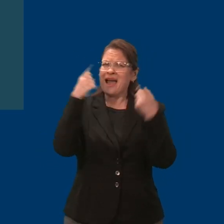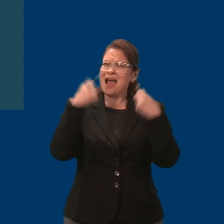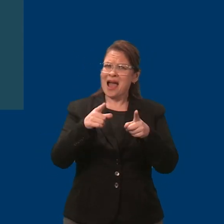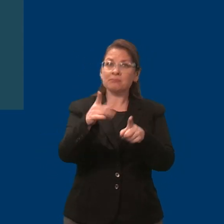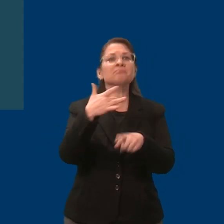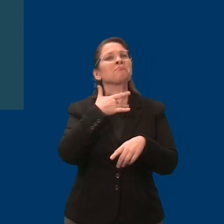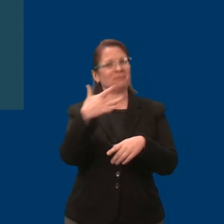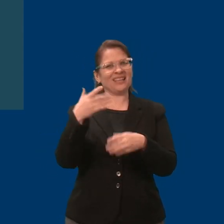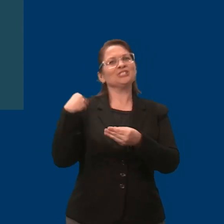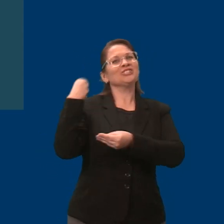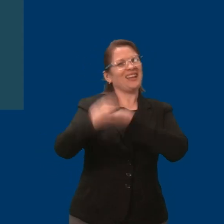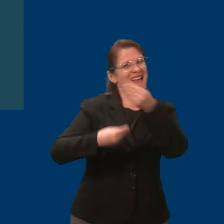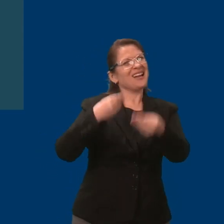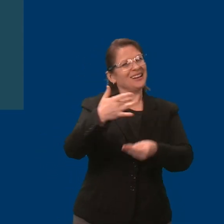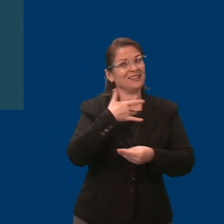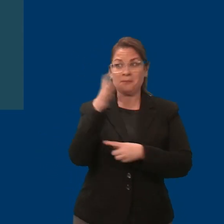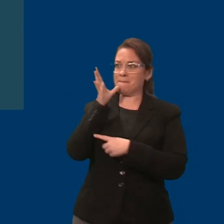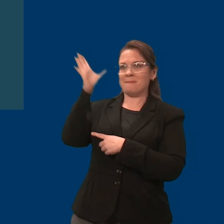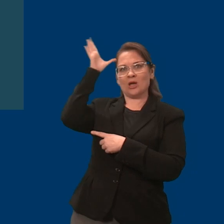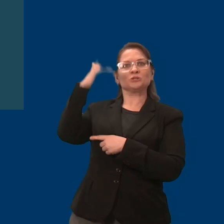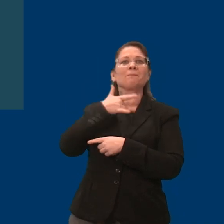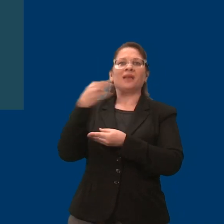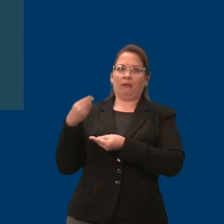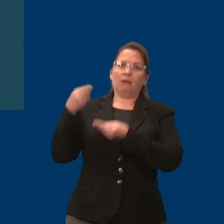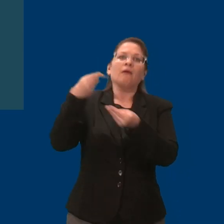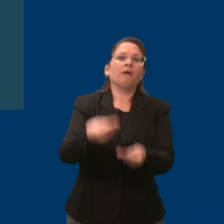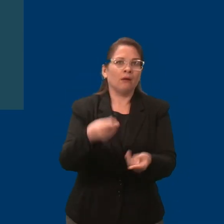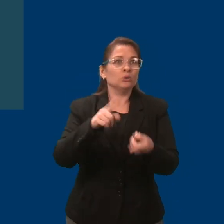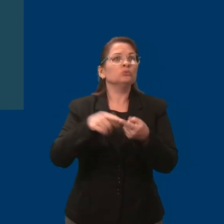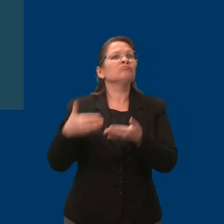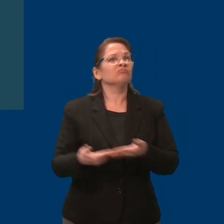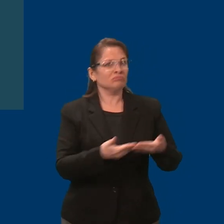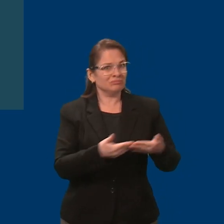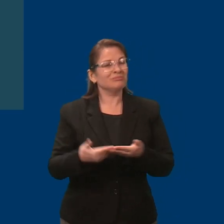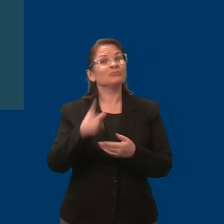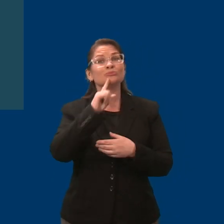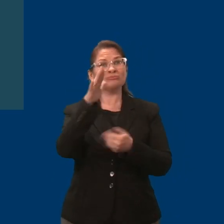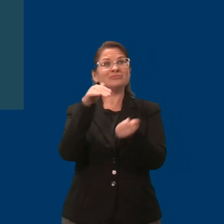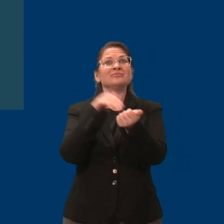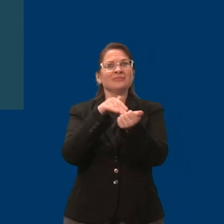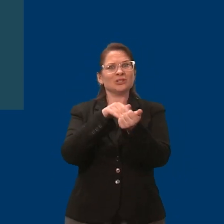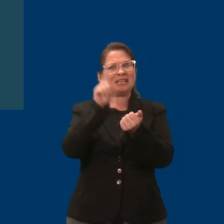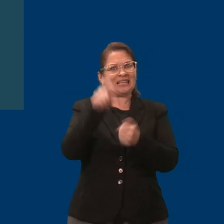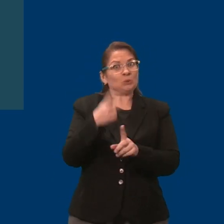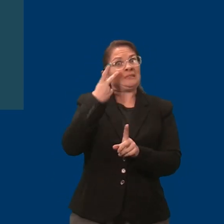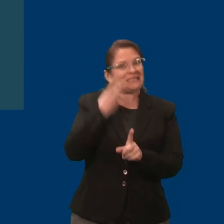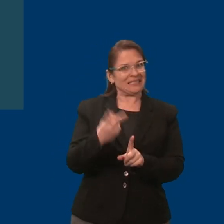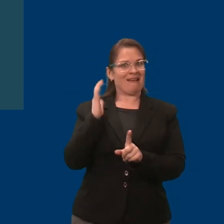Doctors can diagnose better if they can see the parent's genetic profile. And they need those answers quickly when you have